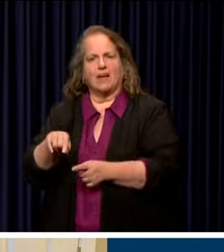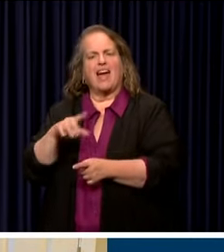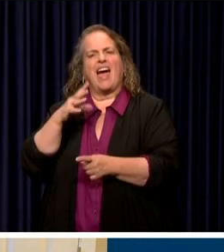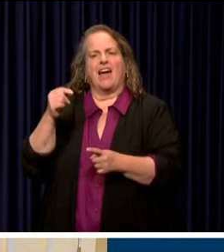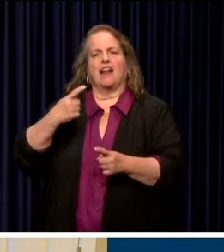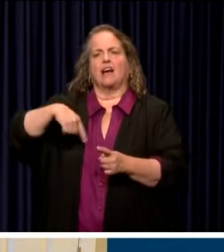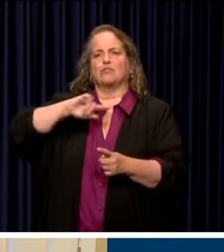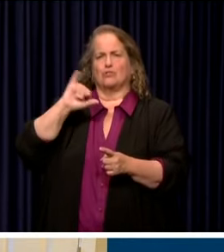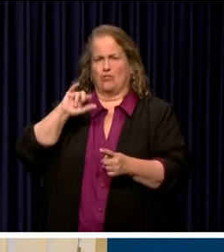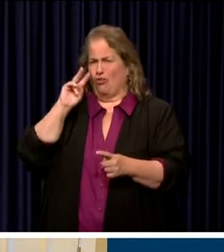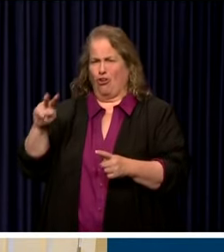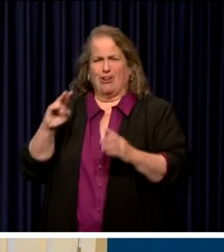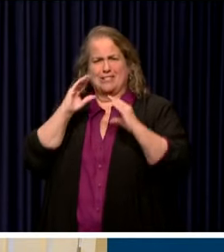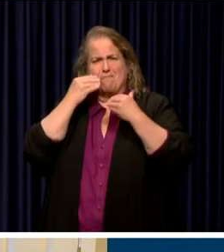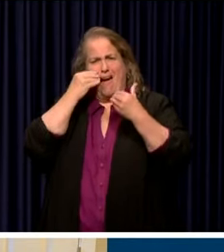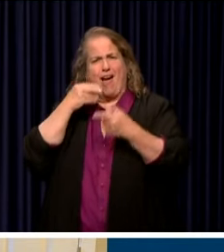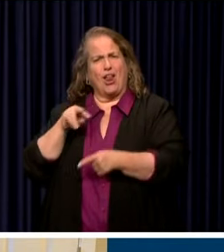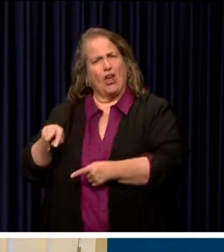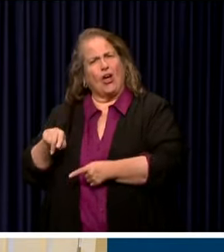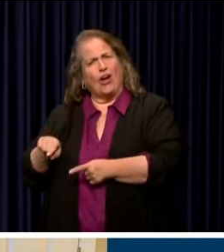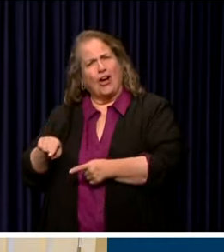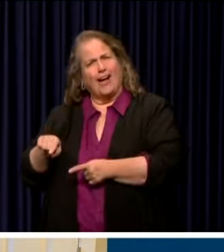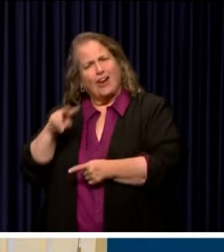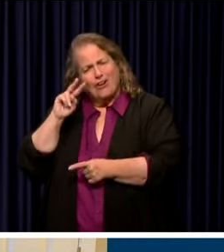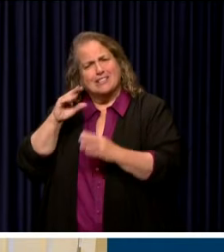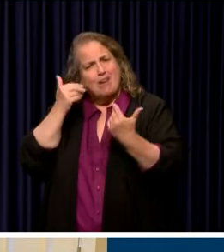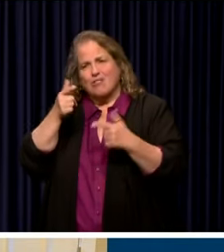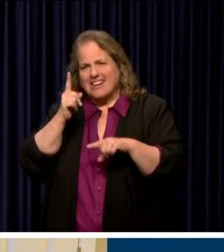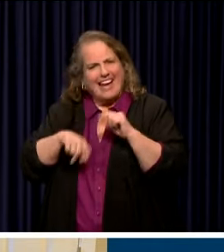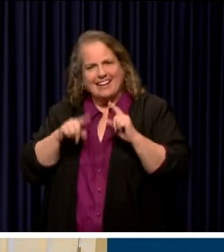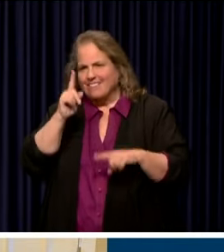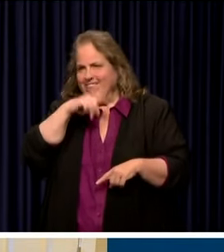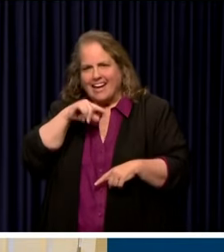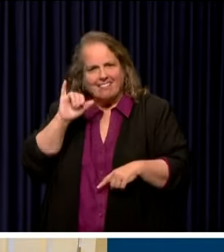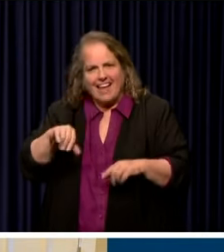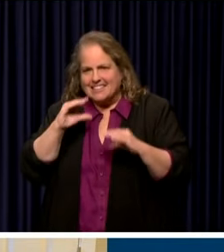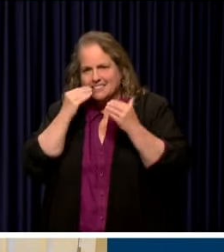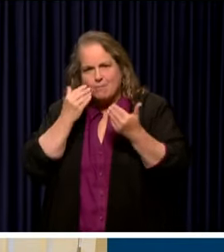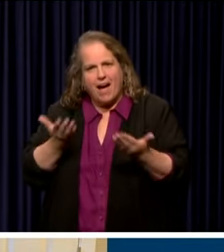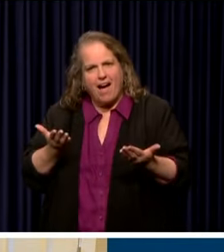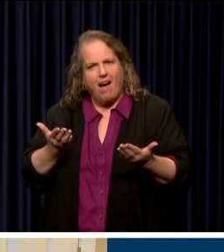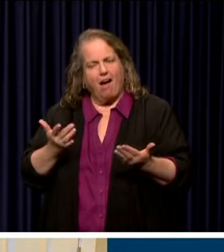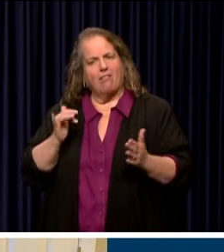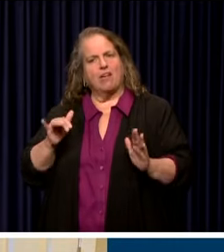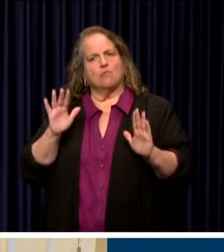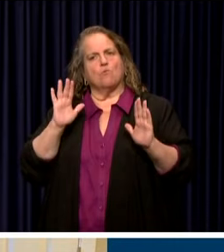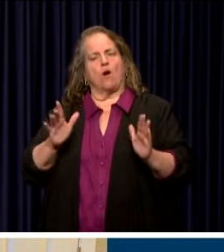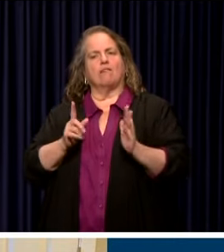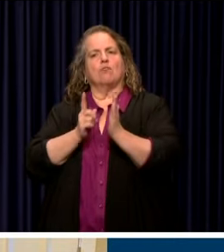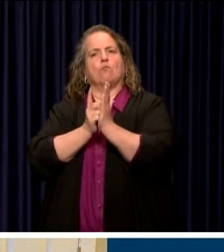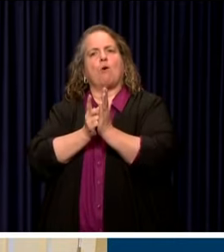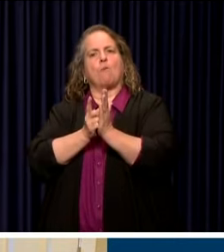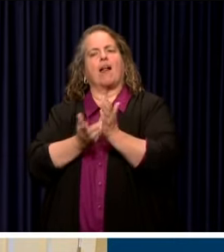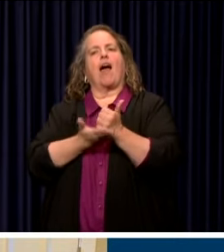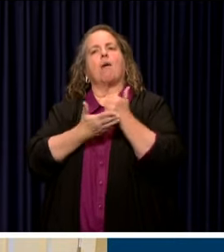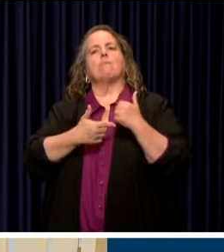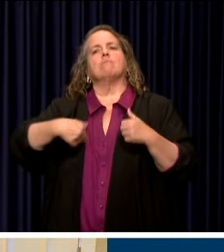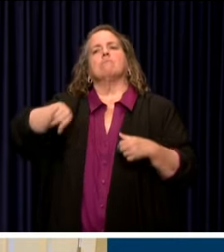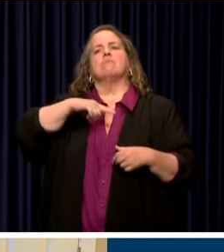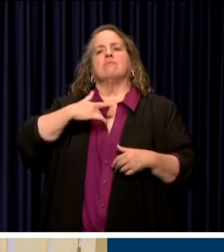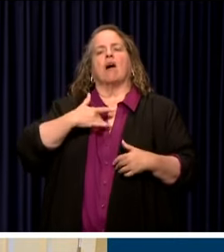ABSOLUTELY HAVE TO.